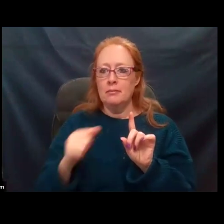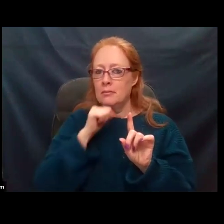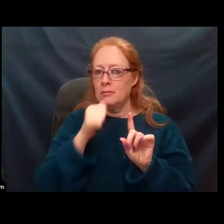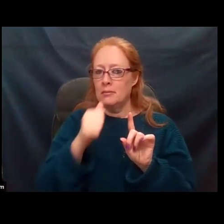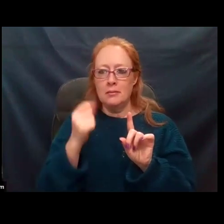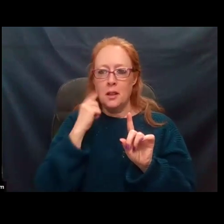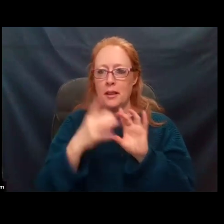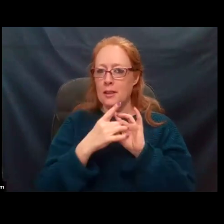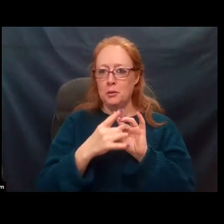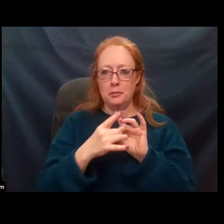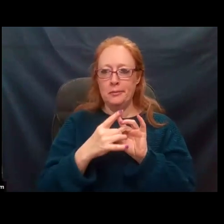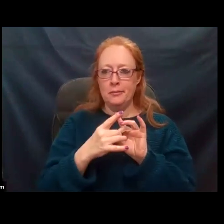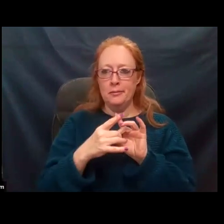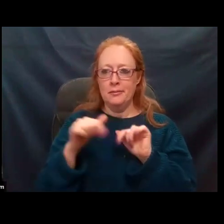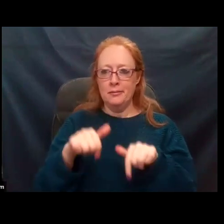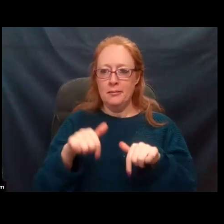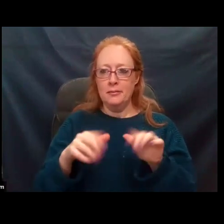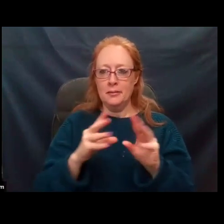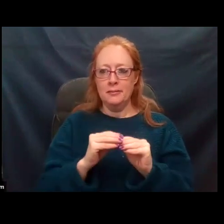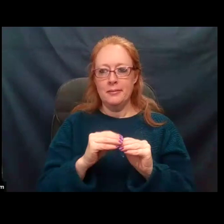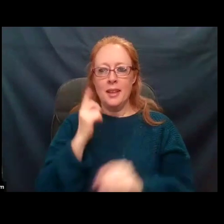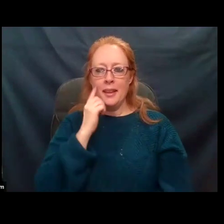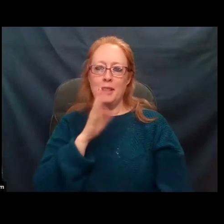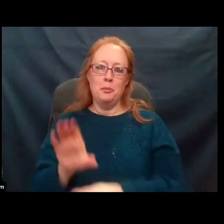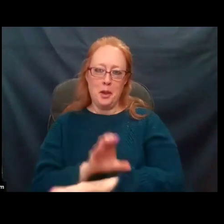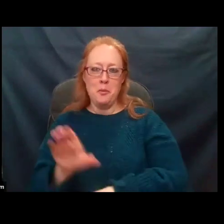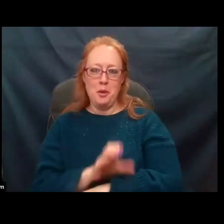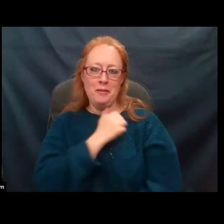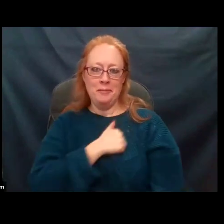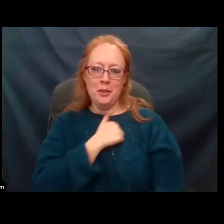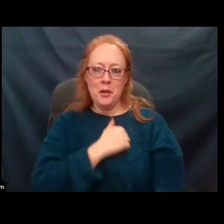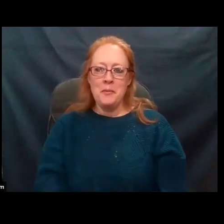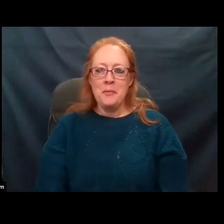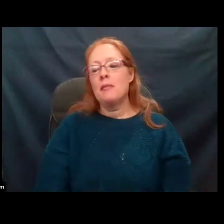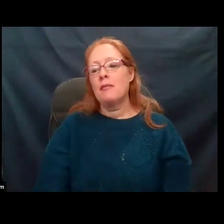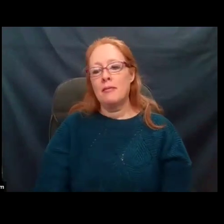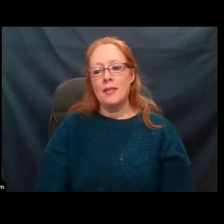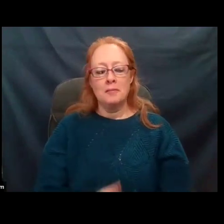It could be just something not totally.